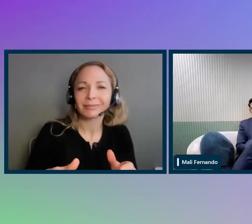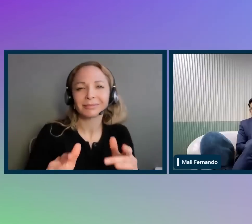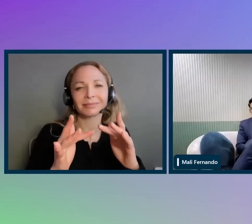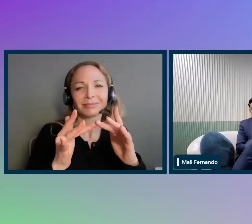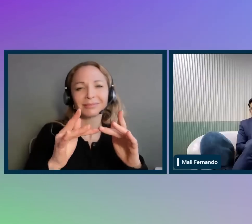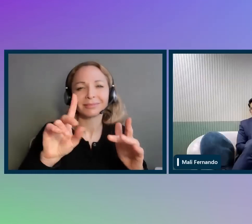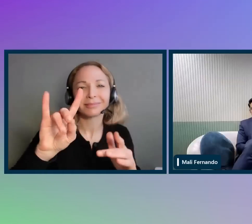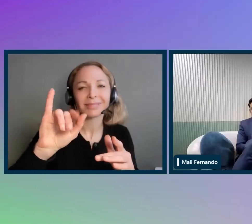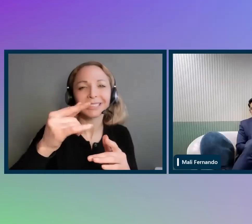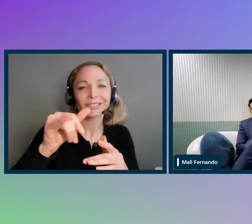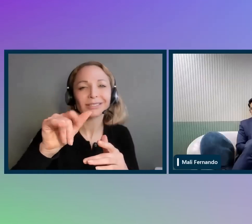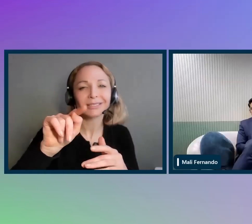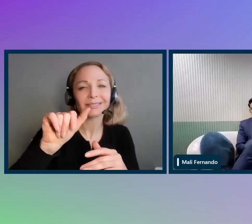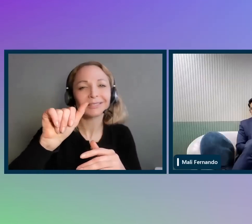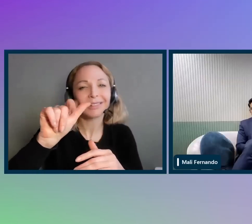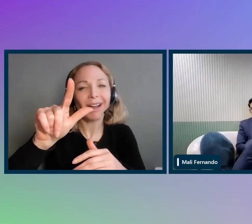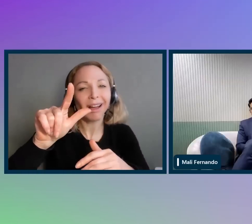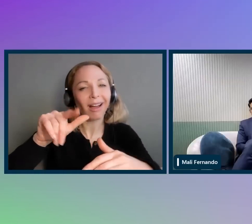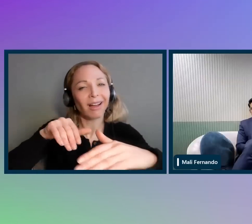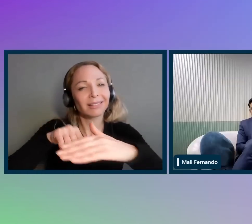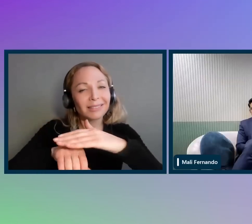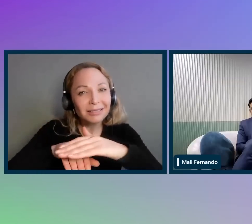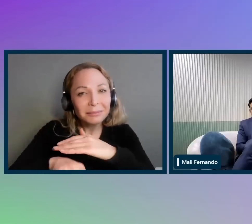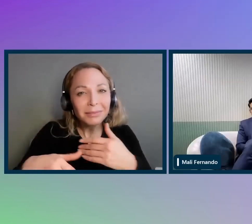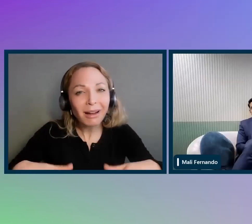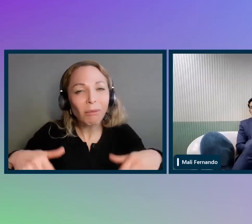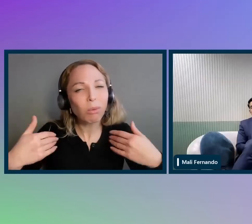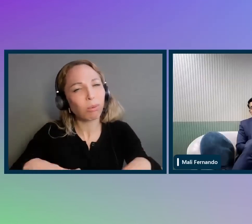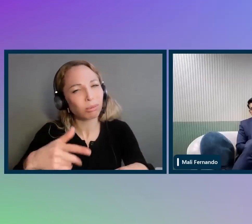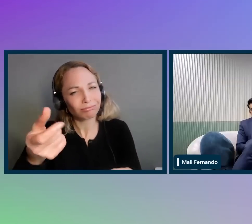a little bit about your accessibility community building activities,